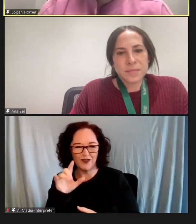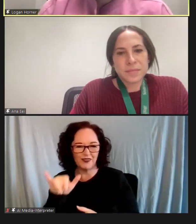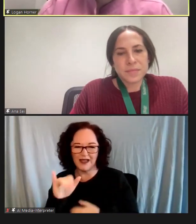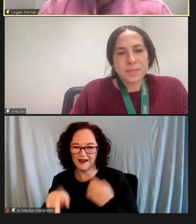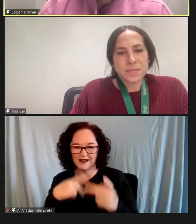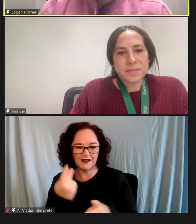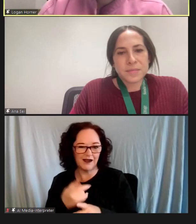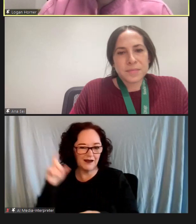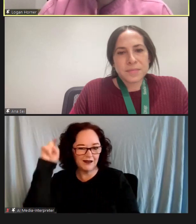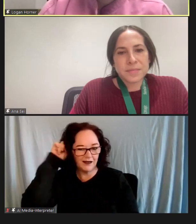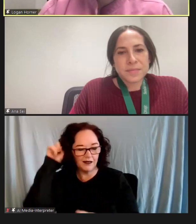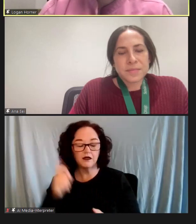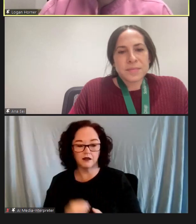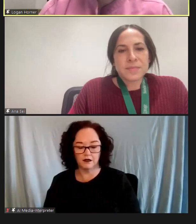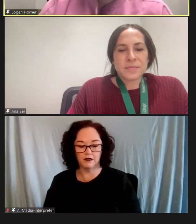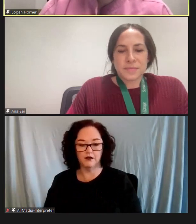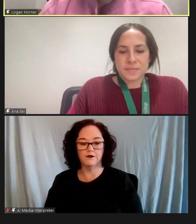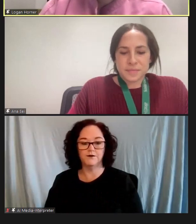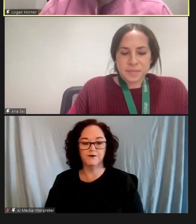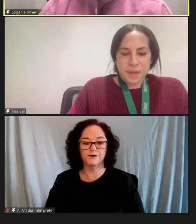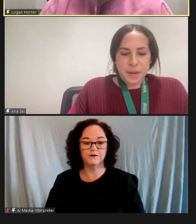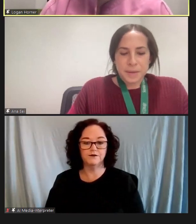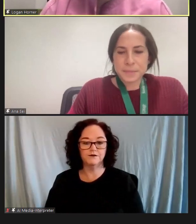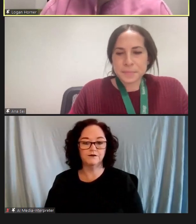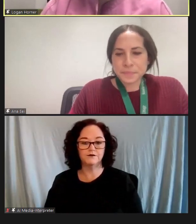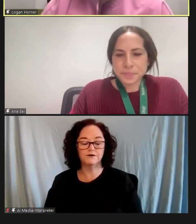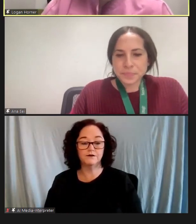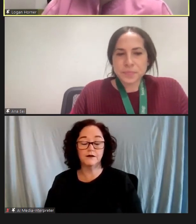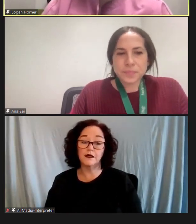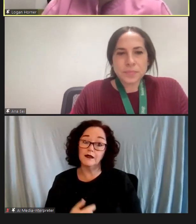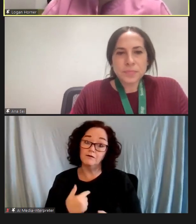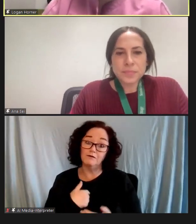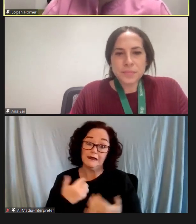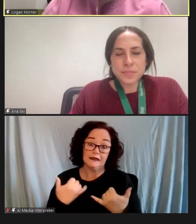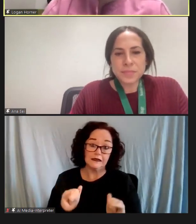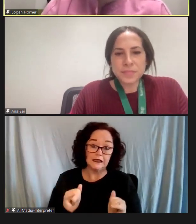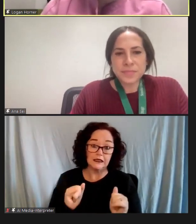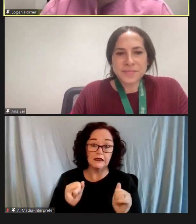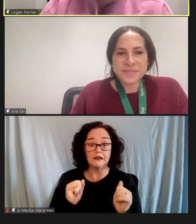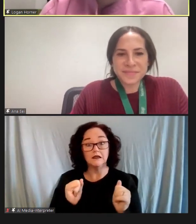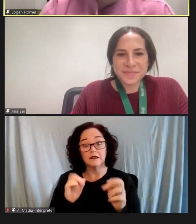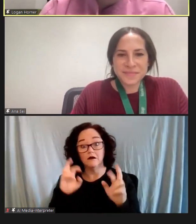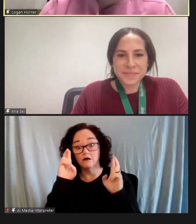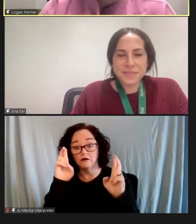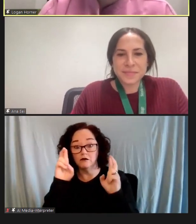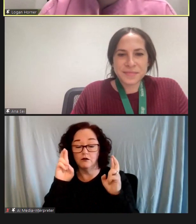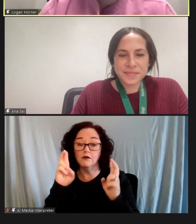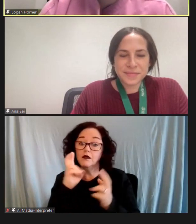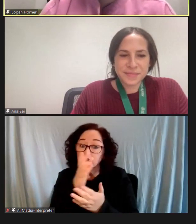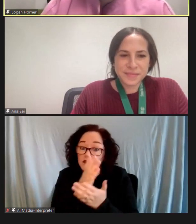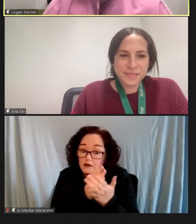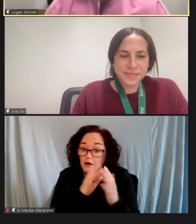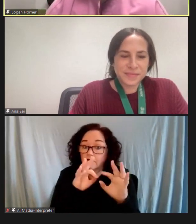have hope that um the cros hearing aid for some families is going to work